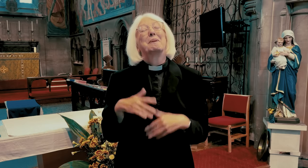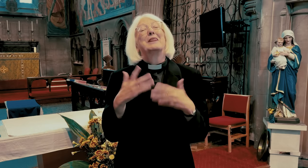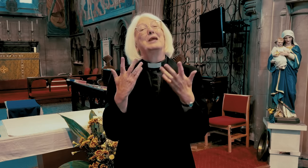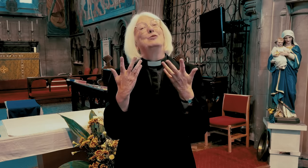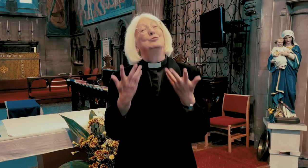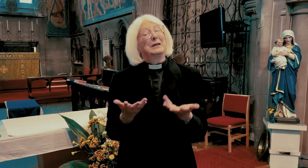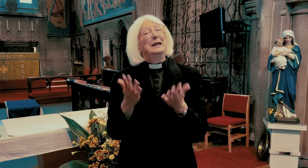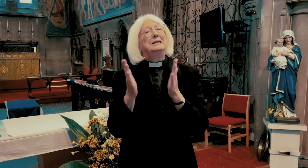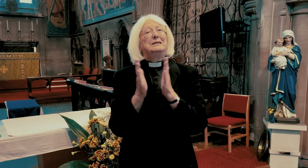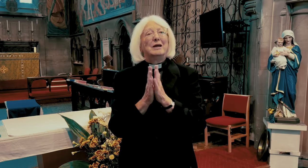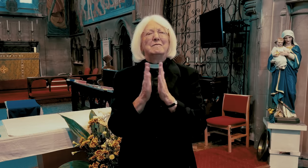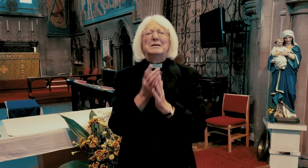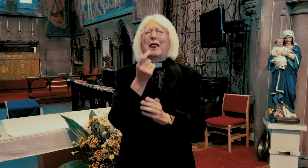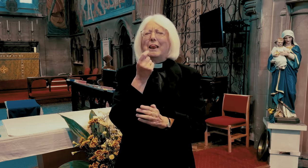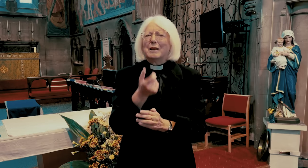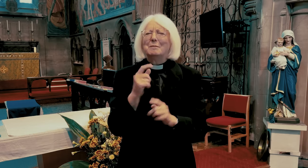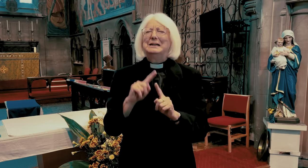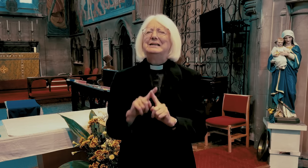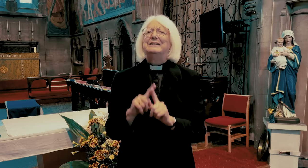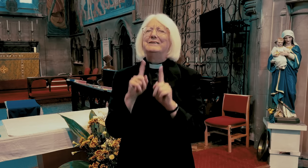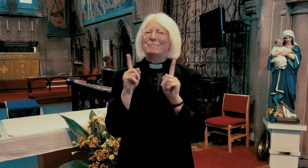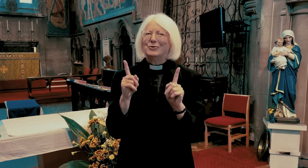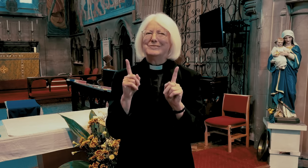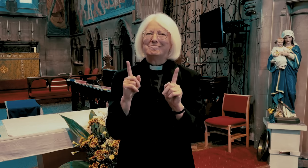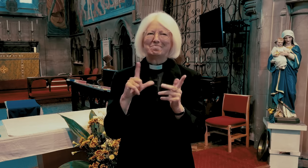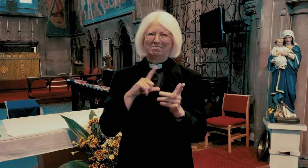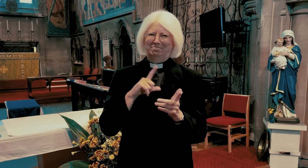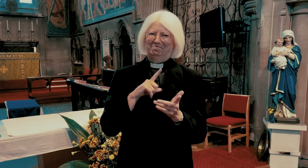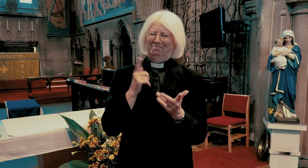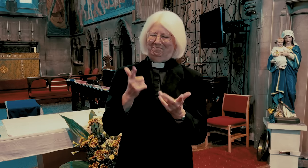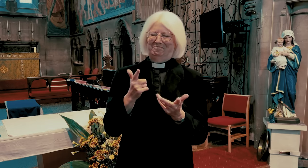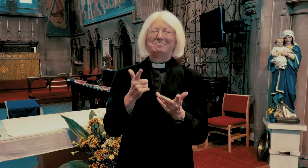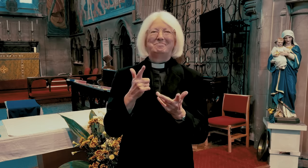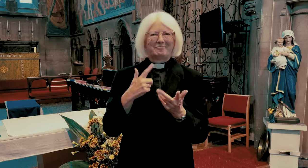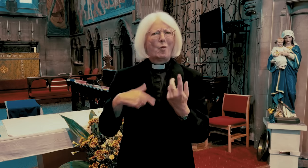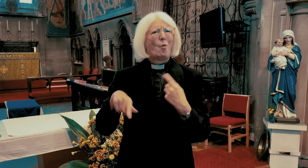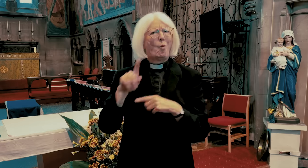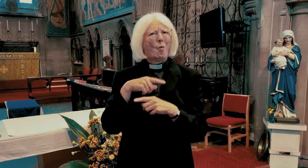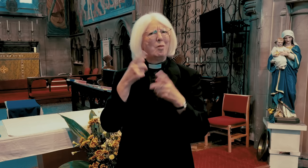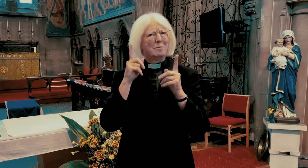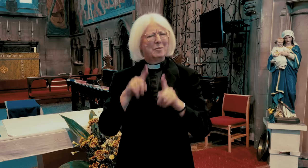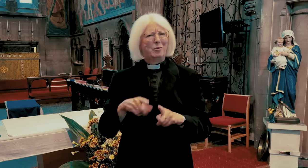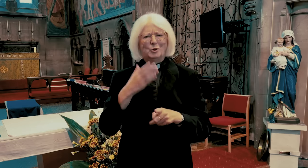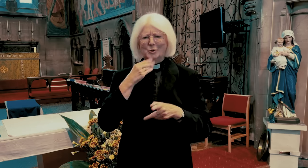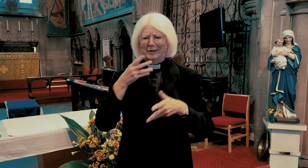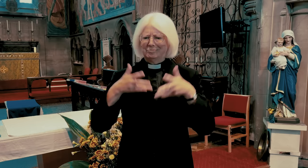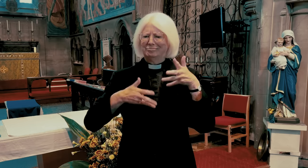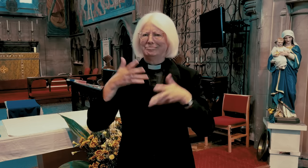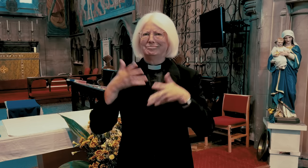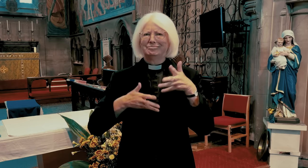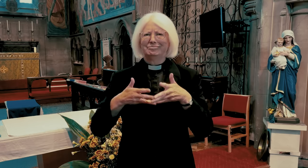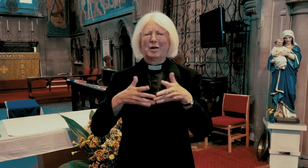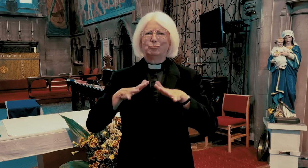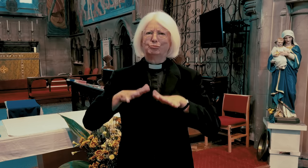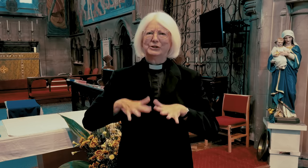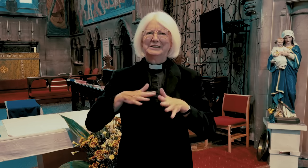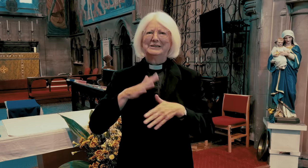Our service today will be a little bit different because all the contributors are using British Sign Language, or BSL,